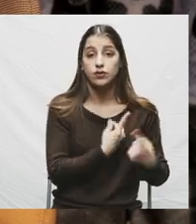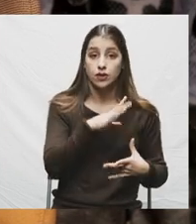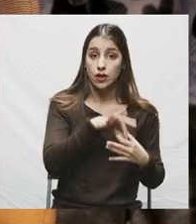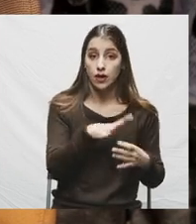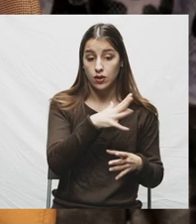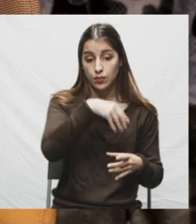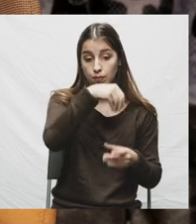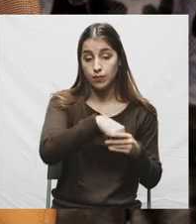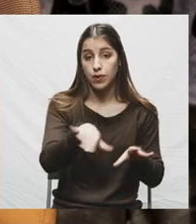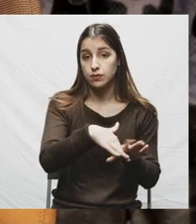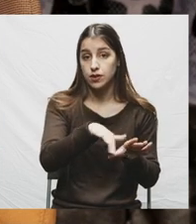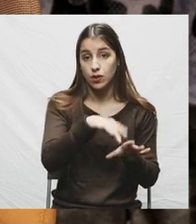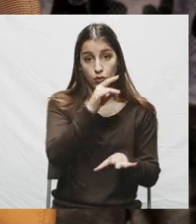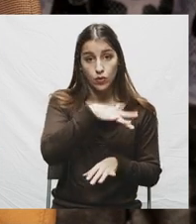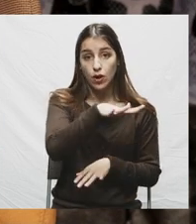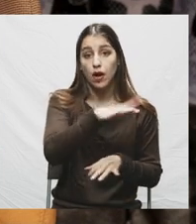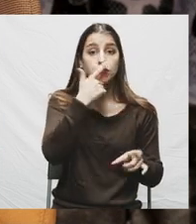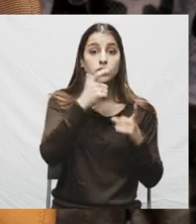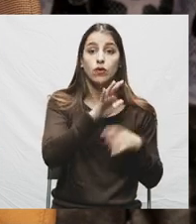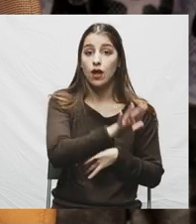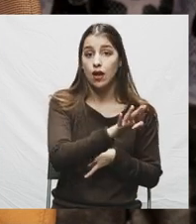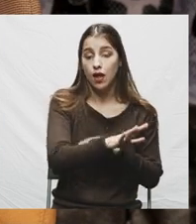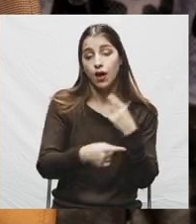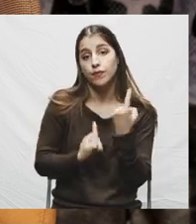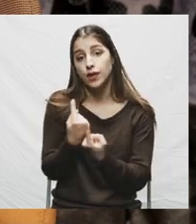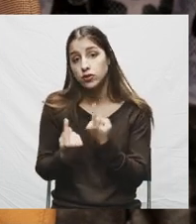Sometimes it includes local participation, from people living in the region.